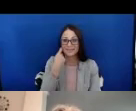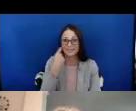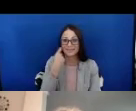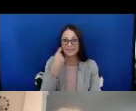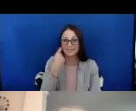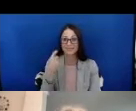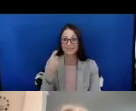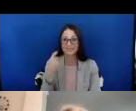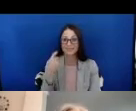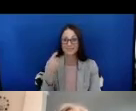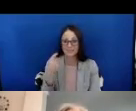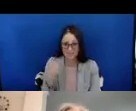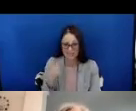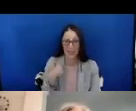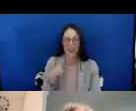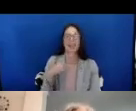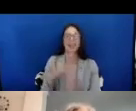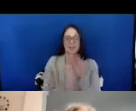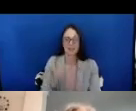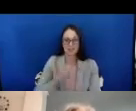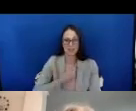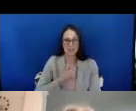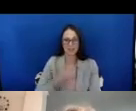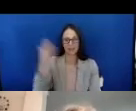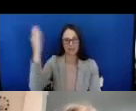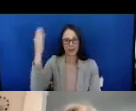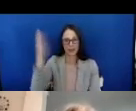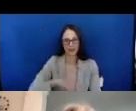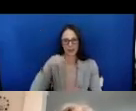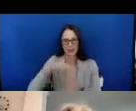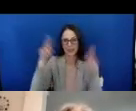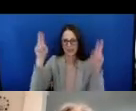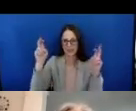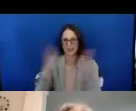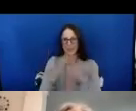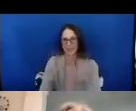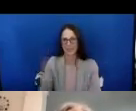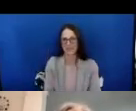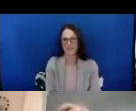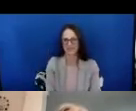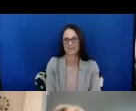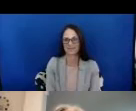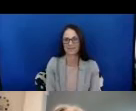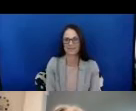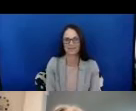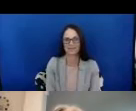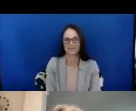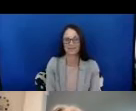on this subject a lot. 15:53:07 When I'm hoping you'll take away